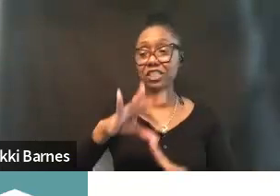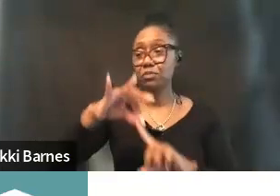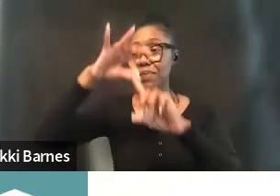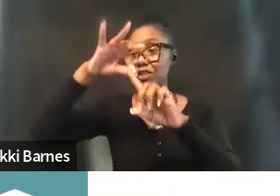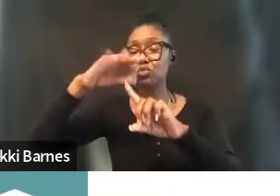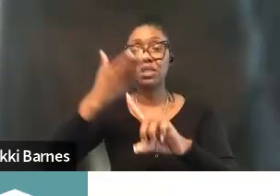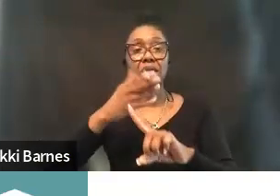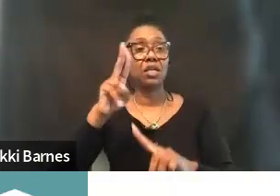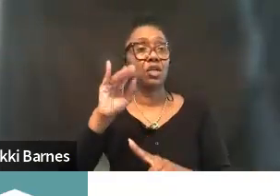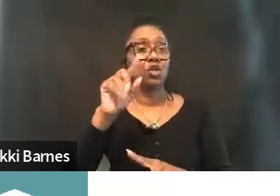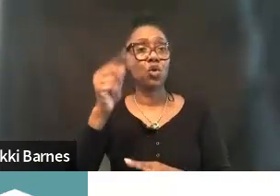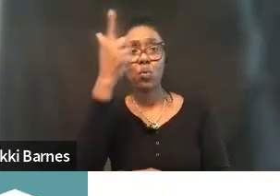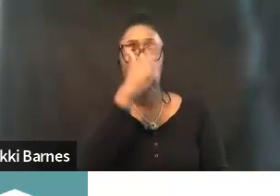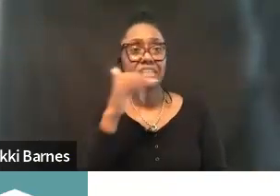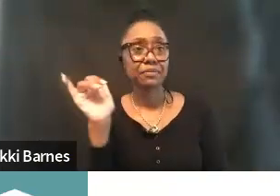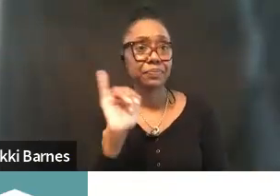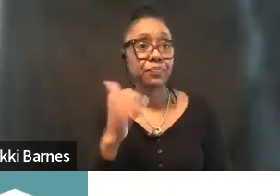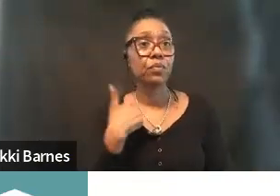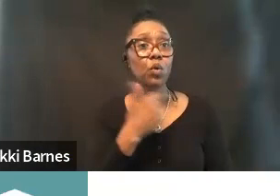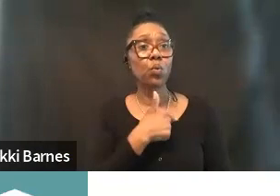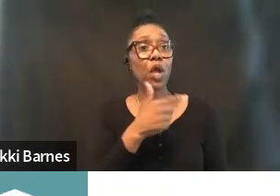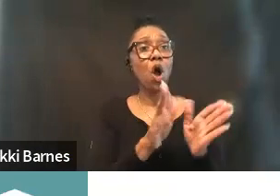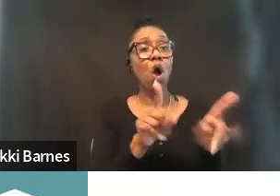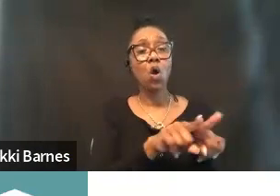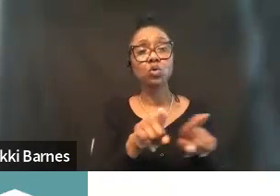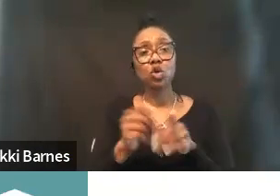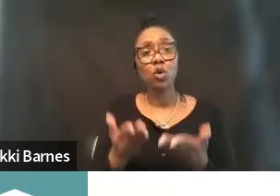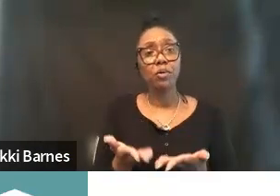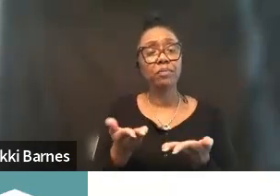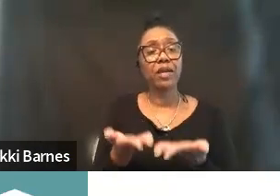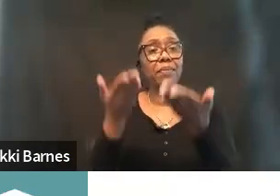We made a recommendations to partner with existing PRTFs and treatment programs and that refers to the grant that Ashley mentioned.